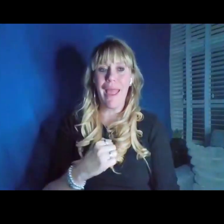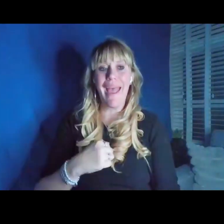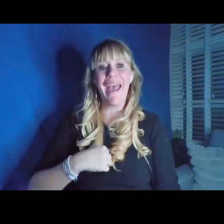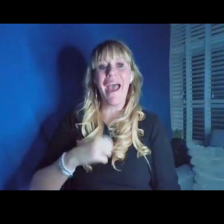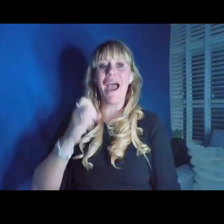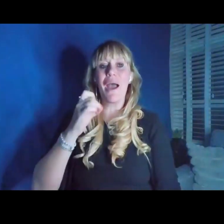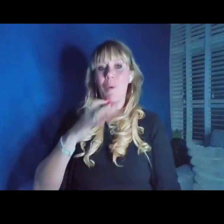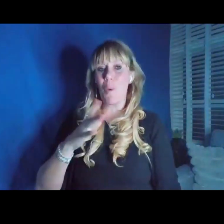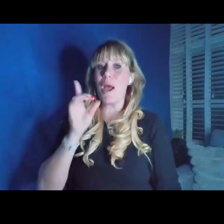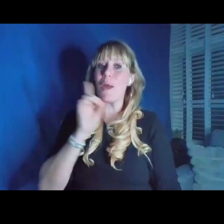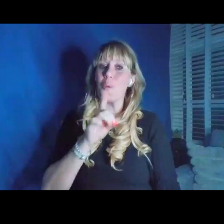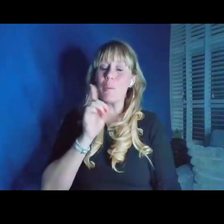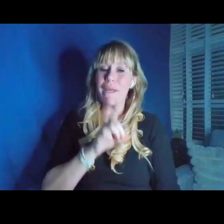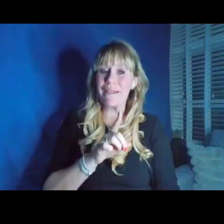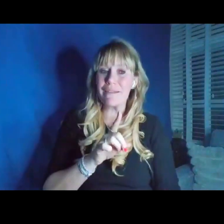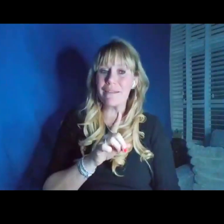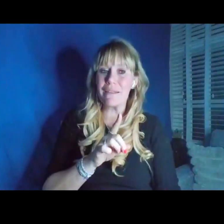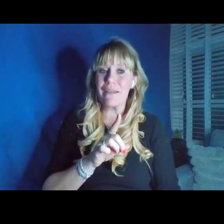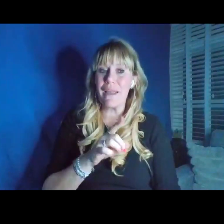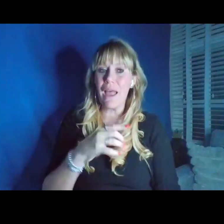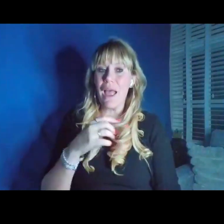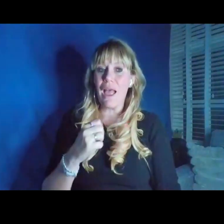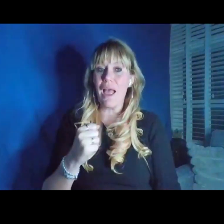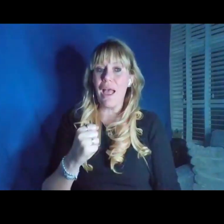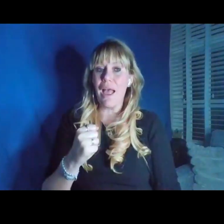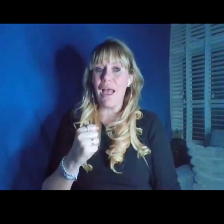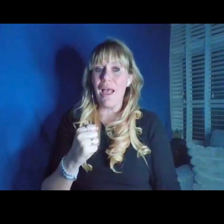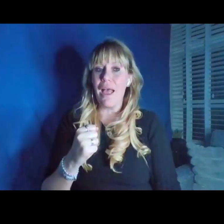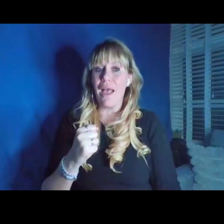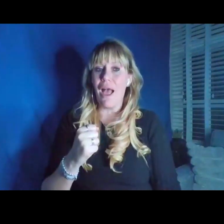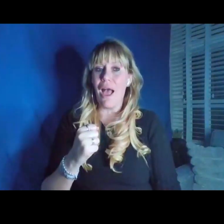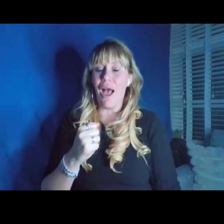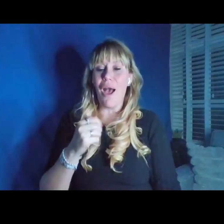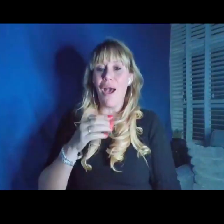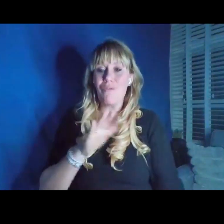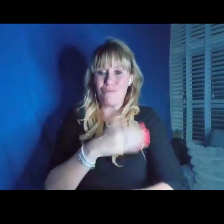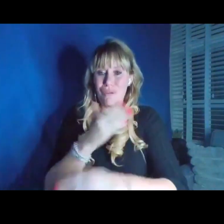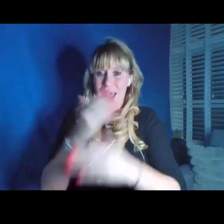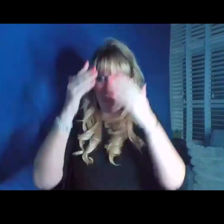or wanted to have been in has been accepting